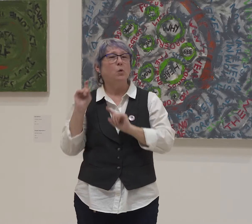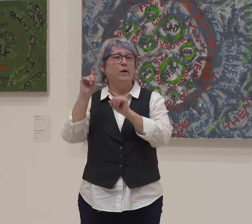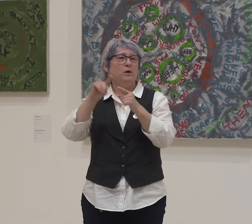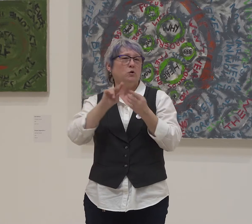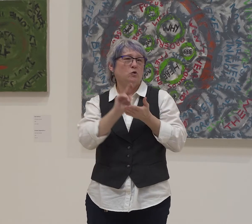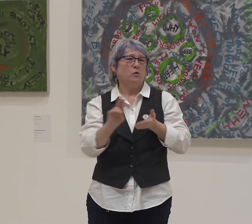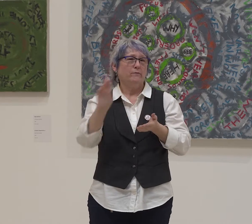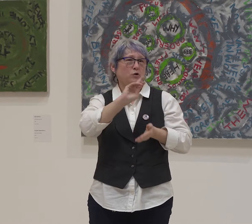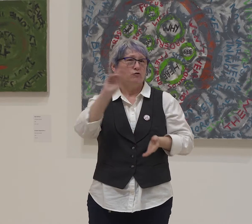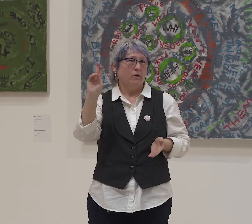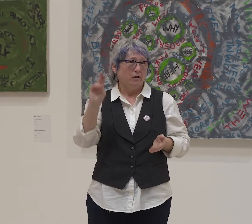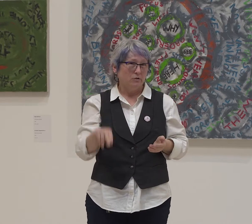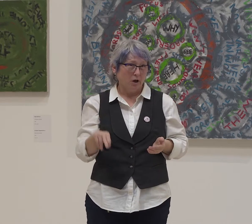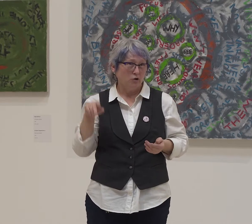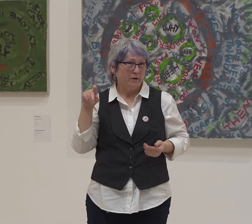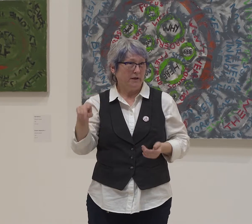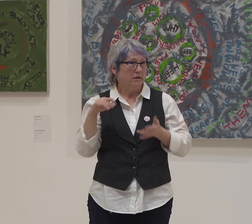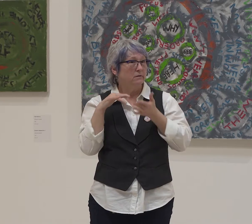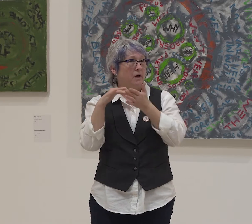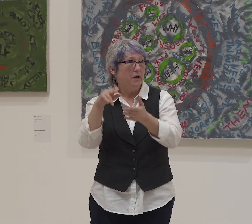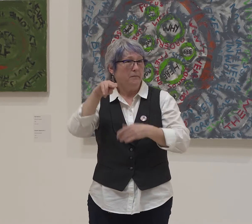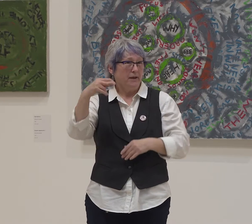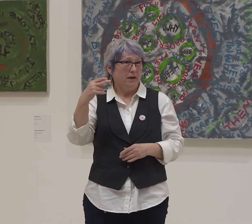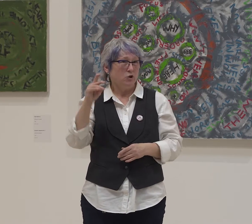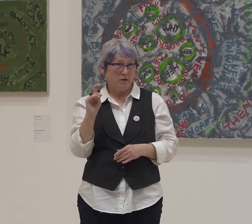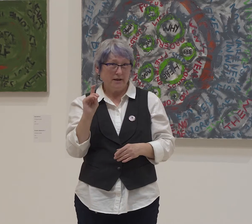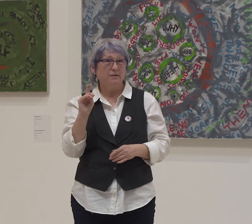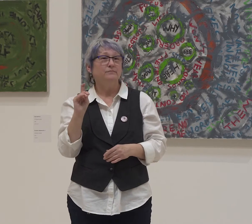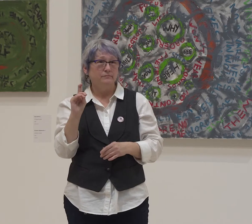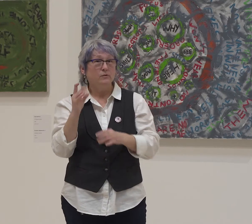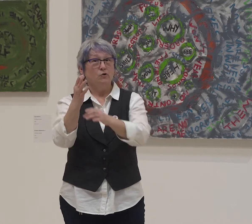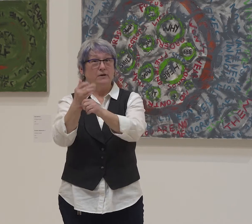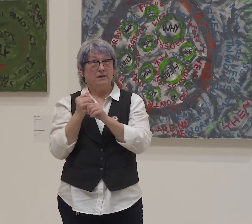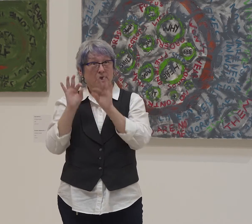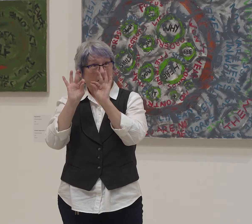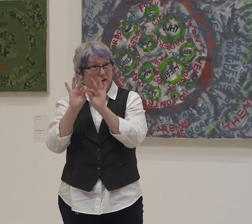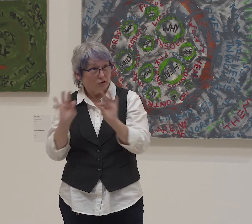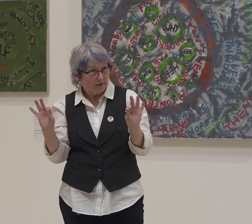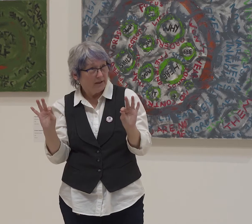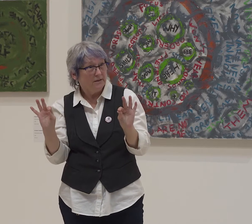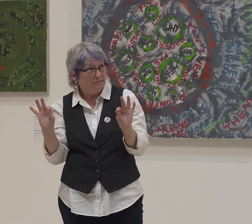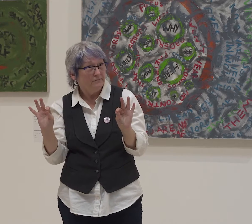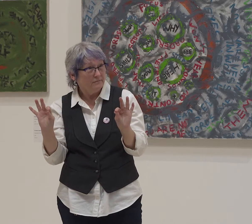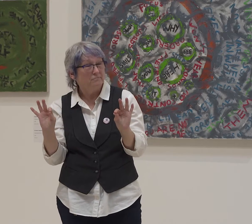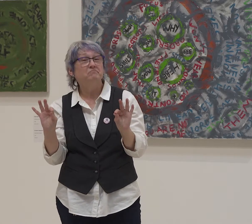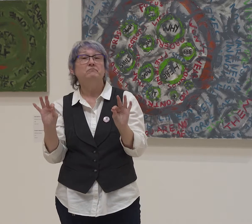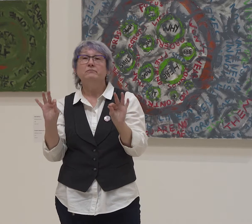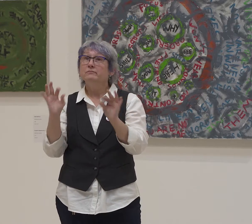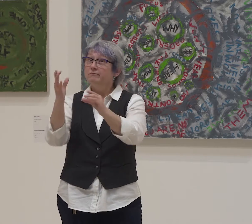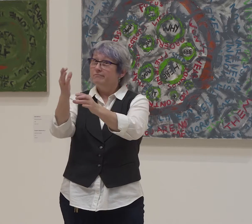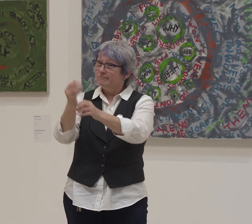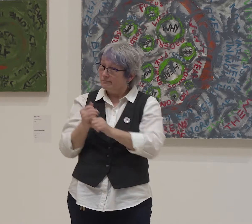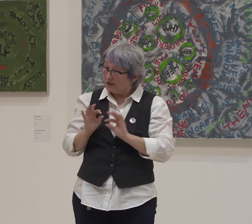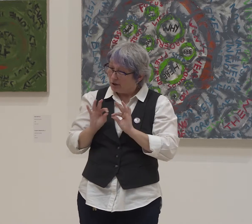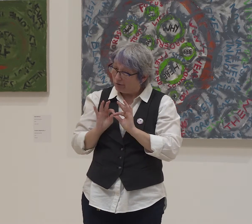When he worked with the SLT, he went to the University of Rochester to study for his PhD in education.